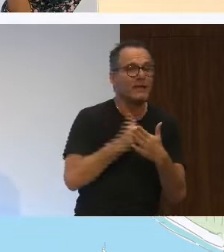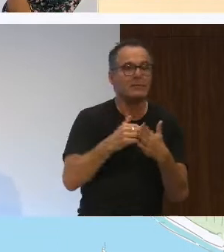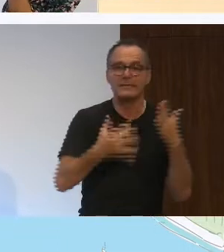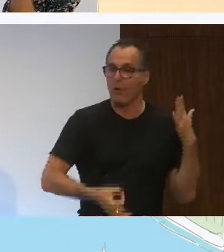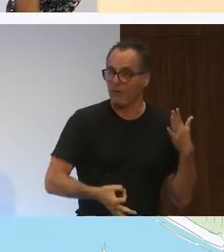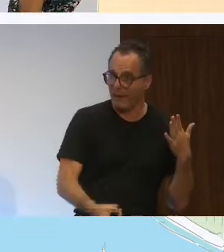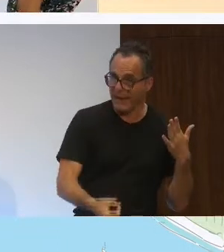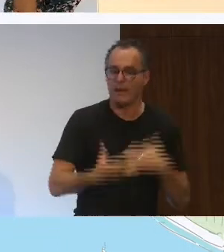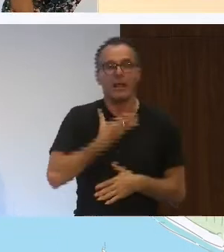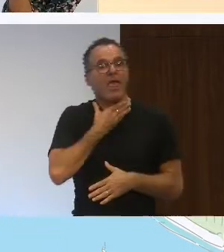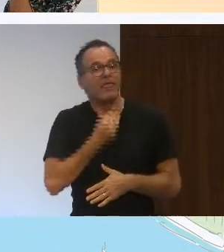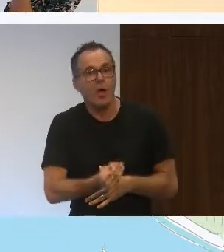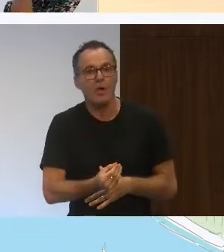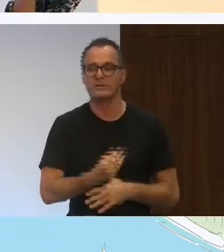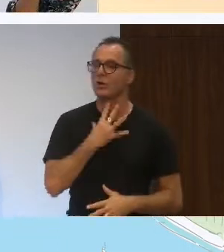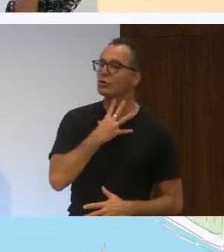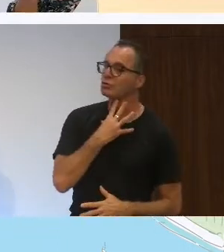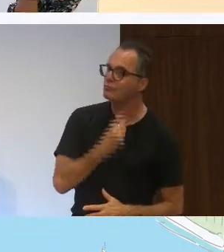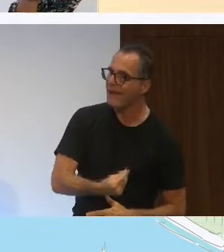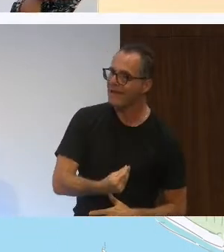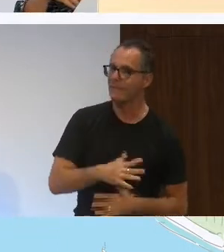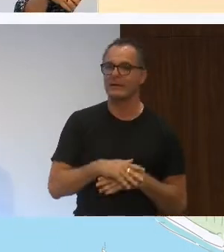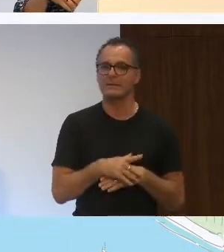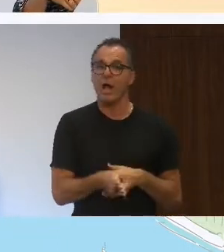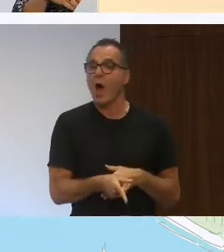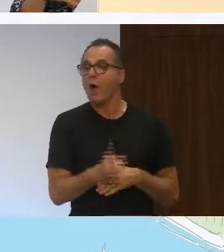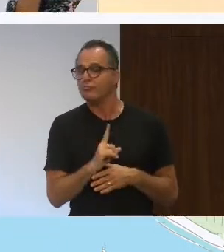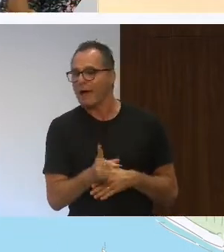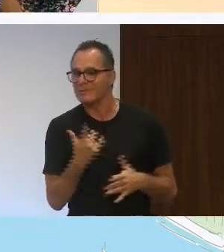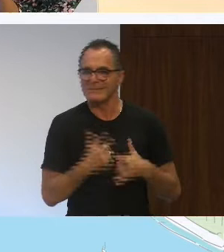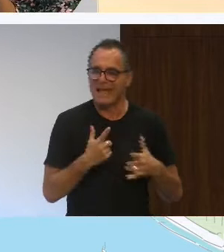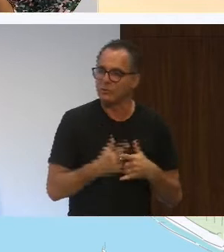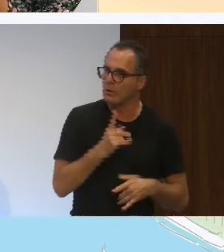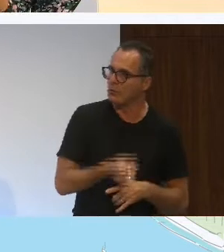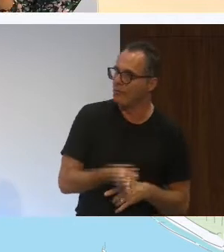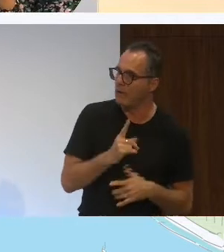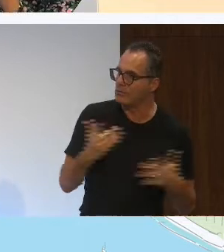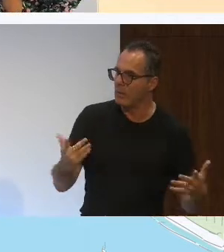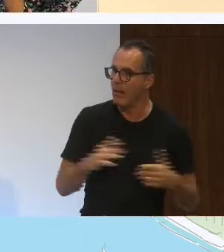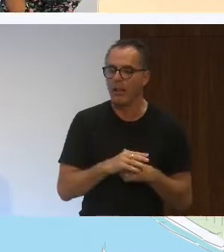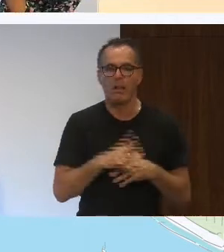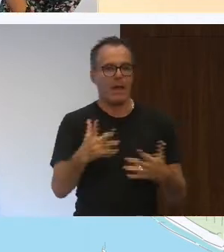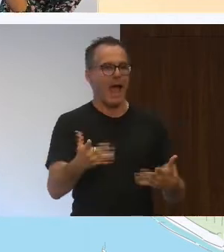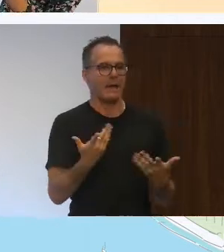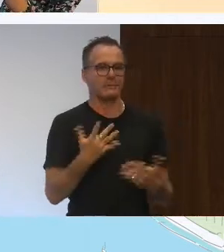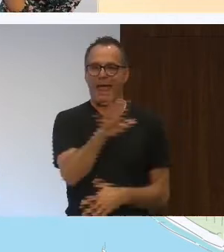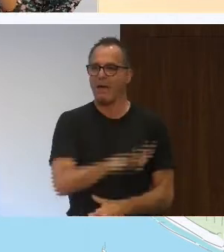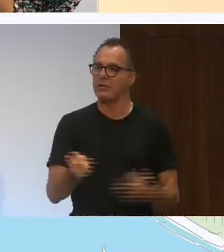thirst, cravings, changes in arousal could be related to that area. Other the areas that control mood and cognition towards